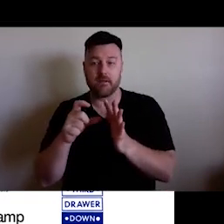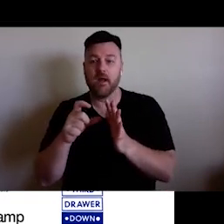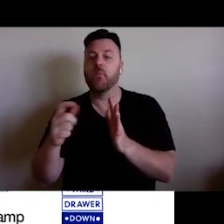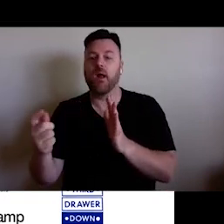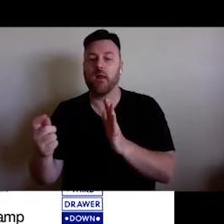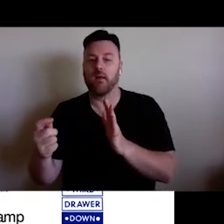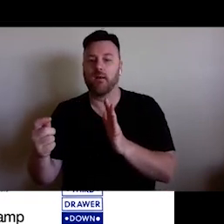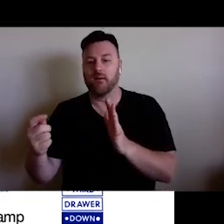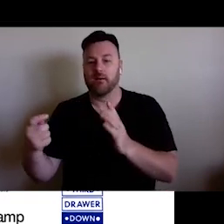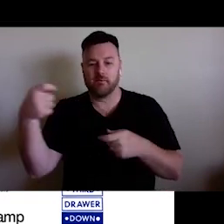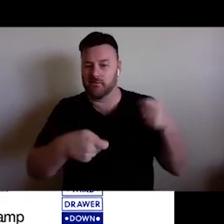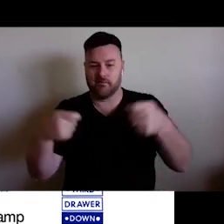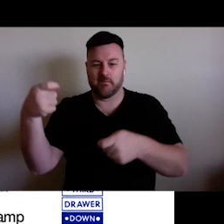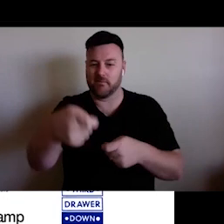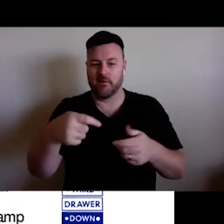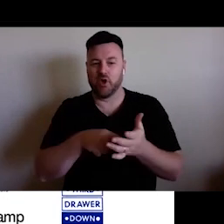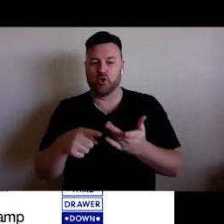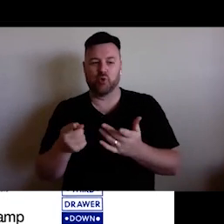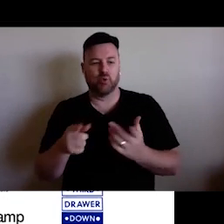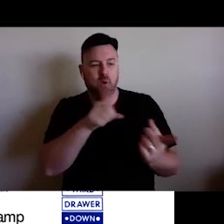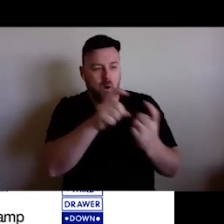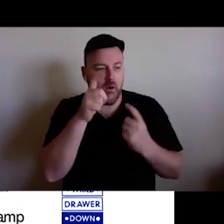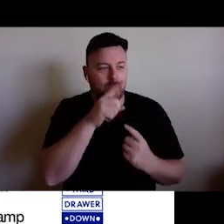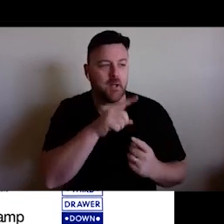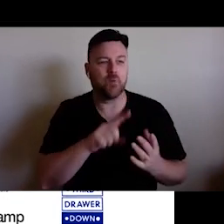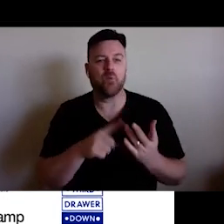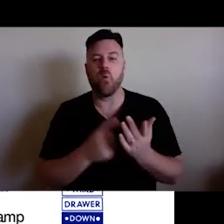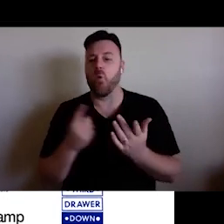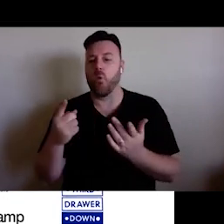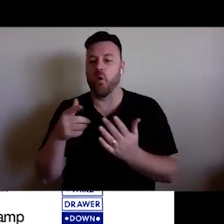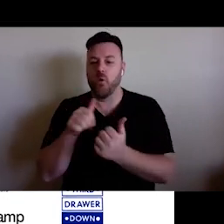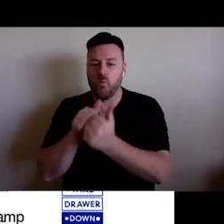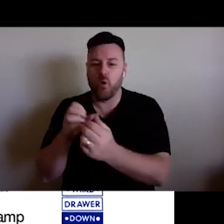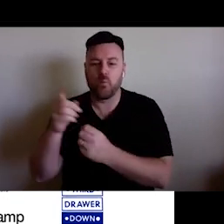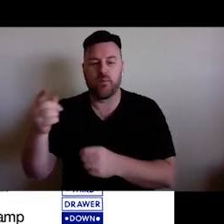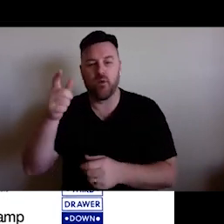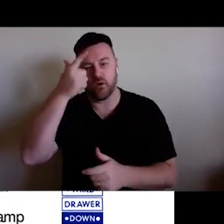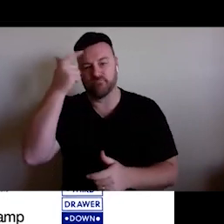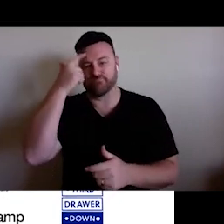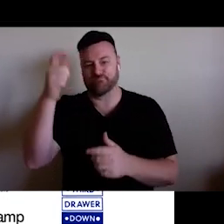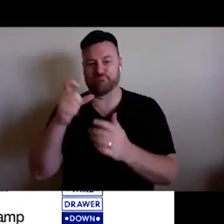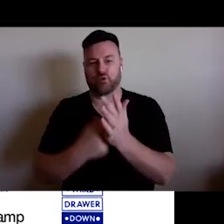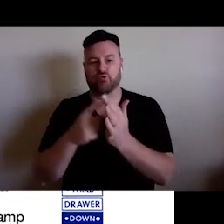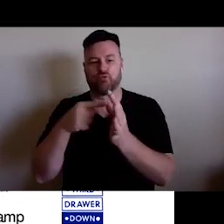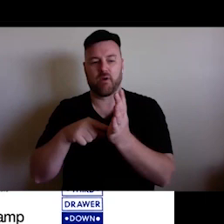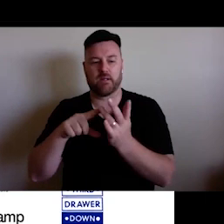those creatives in a variety of different ways. Then you have things like freemium, where you get a certain amount of free access -